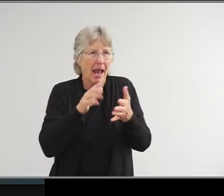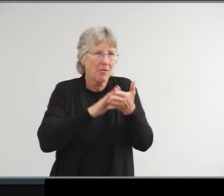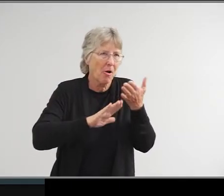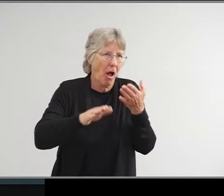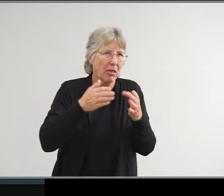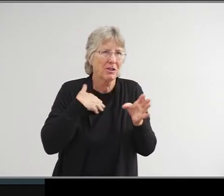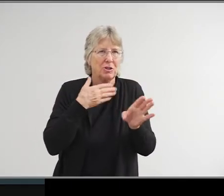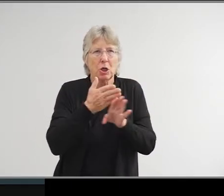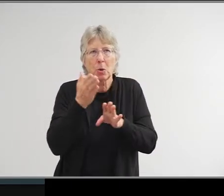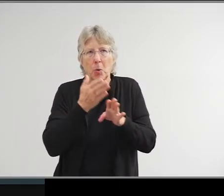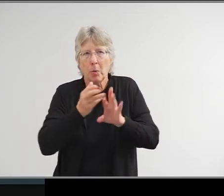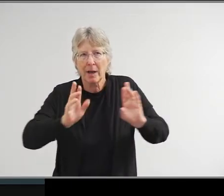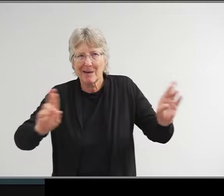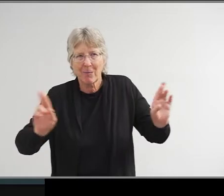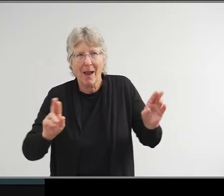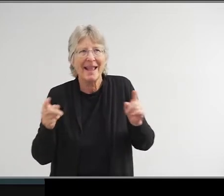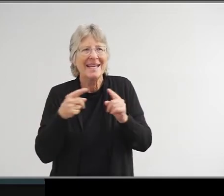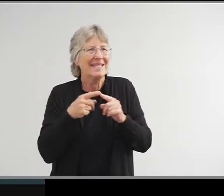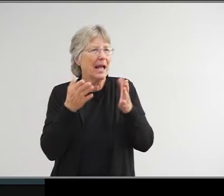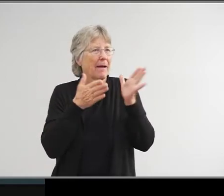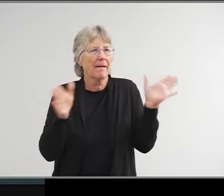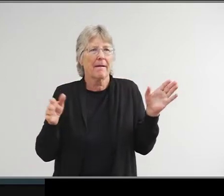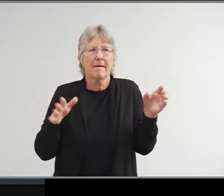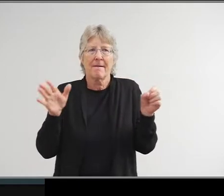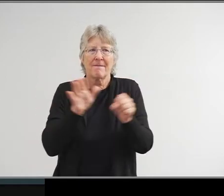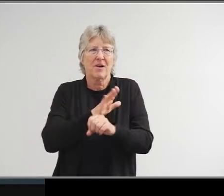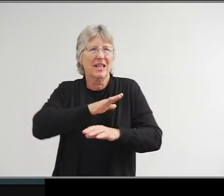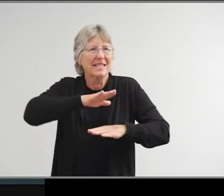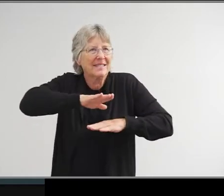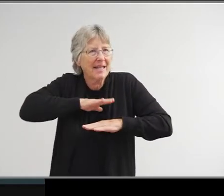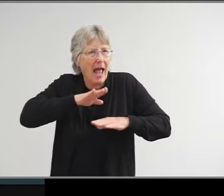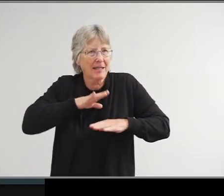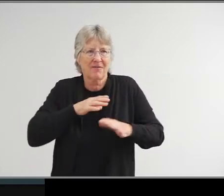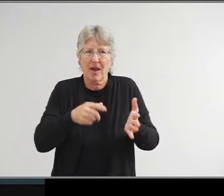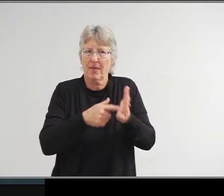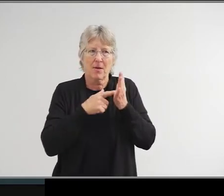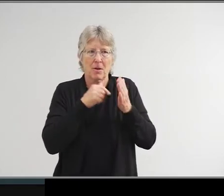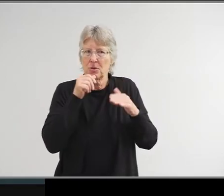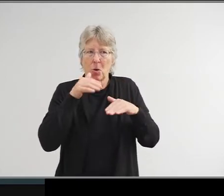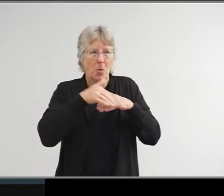And so until the plan fully complies with the requirements they don't submit it for your approval.